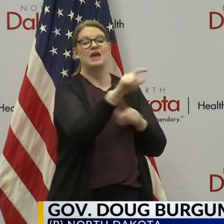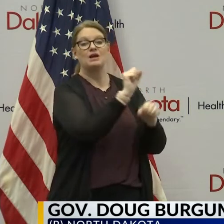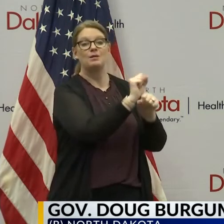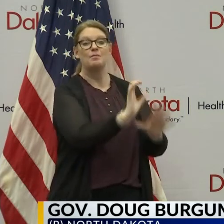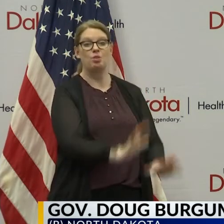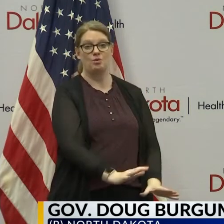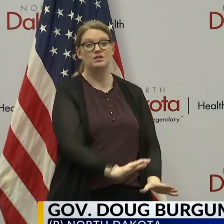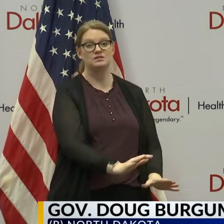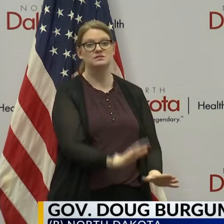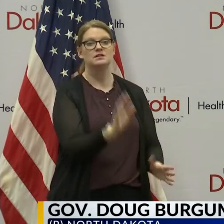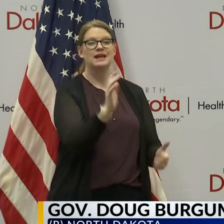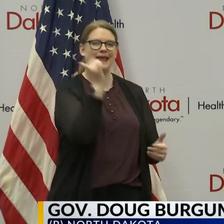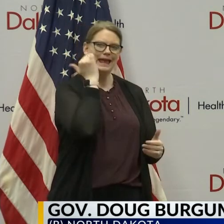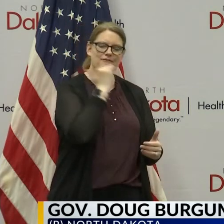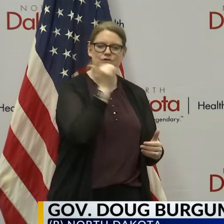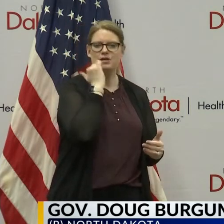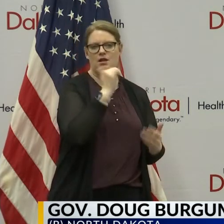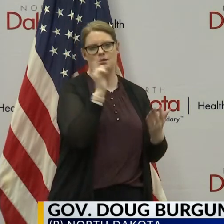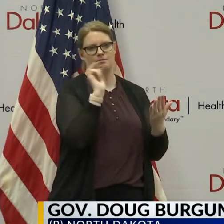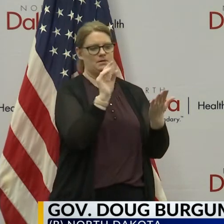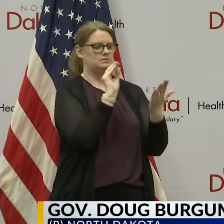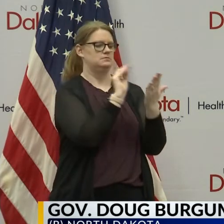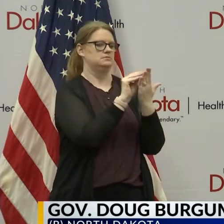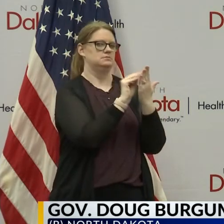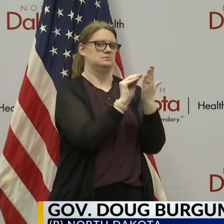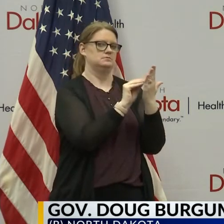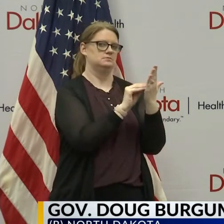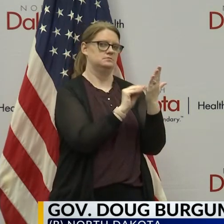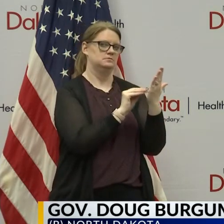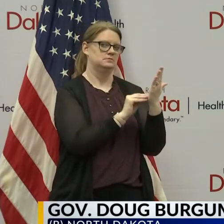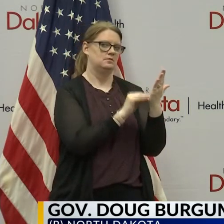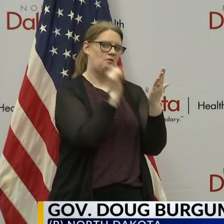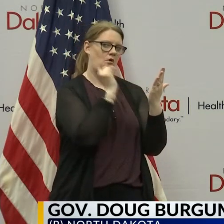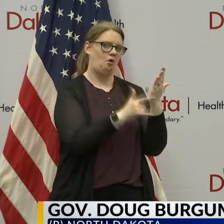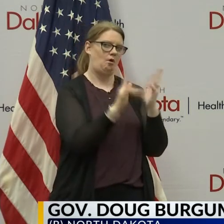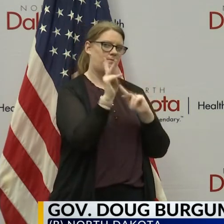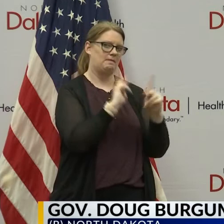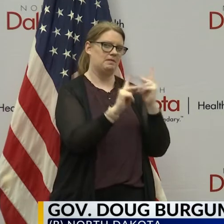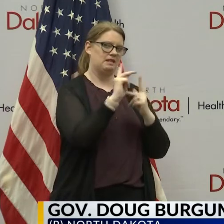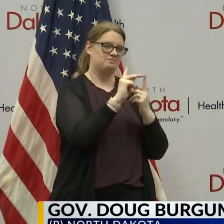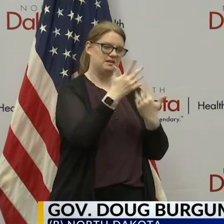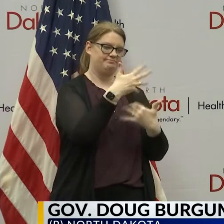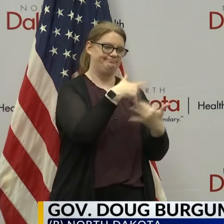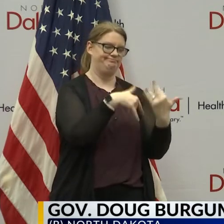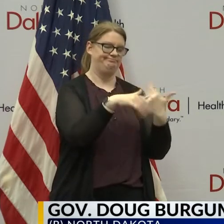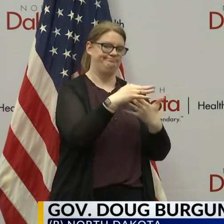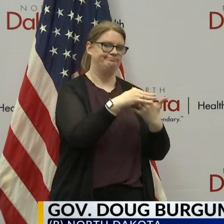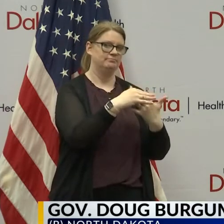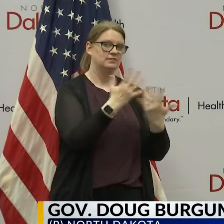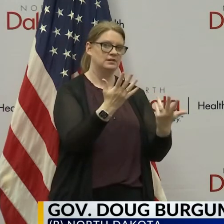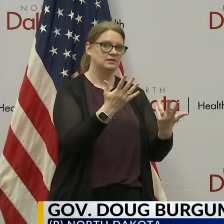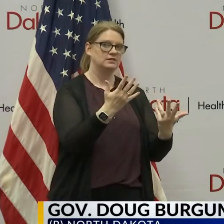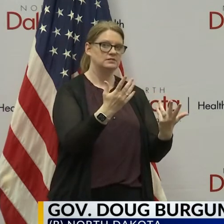GOOD PRACTICE TO KNOW THAT MANY OF OUR HEALTH ORGANIZATIONS IN THE STATE ARE REQUIRING ALL OF THEIR EMPLOYEES TO KEEP A PAPER